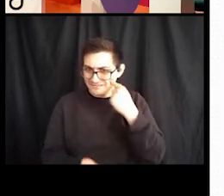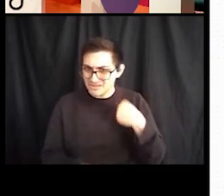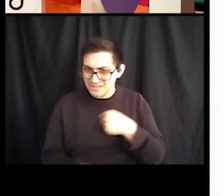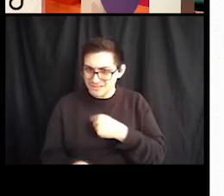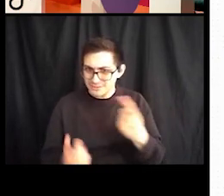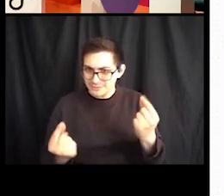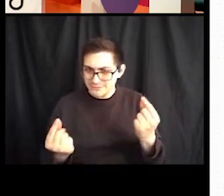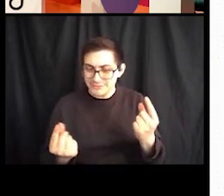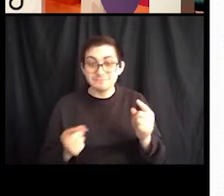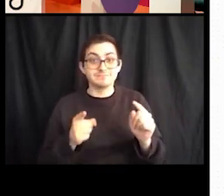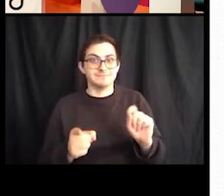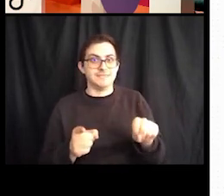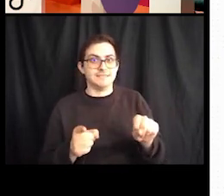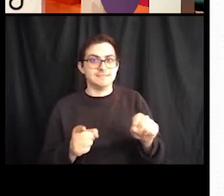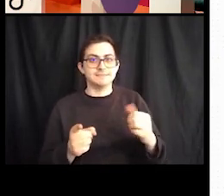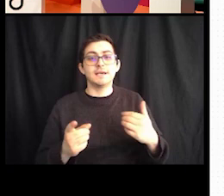I like the press S to start putting down stickies.